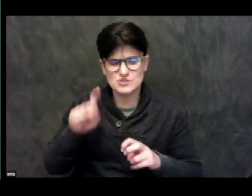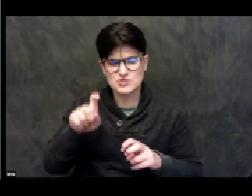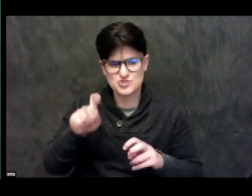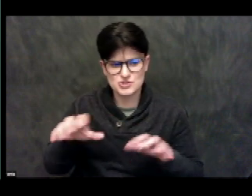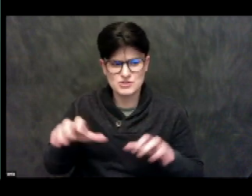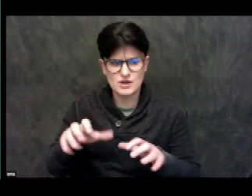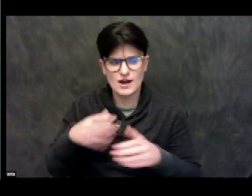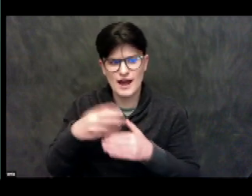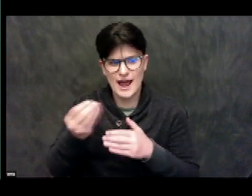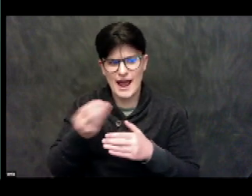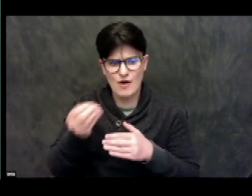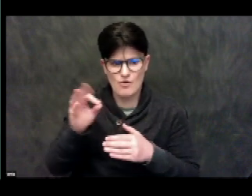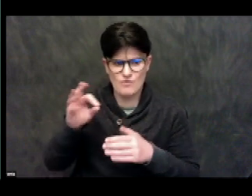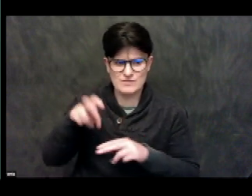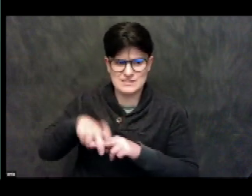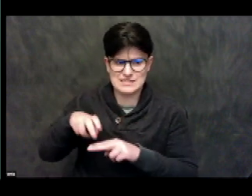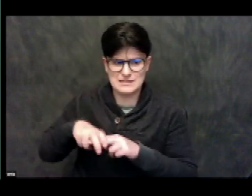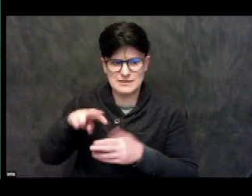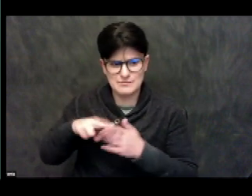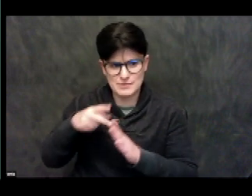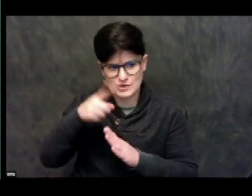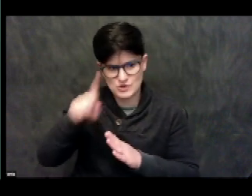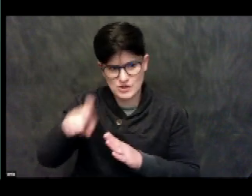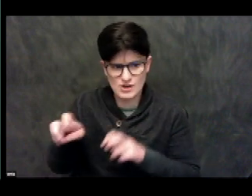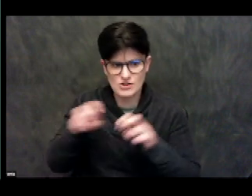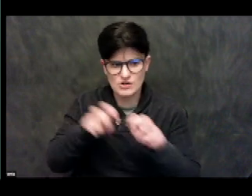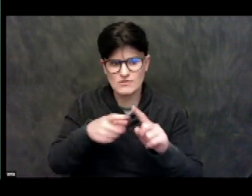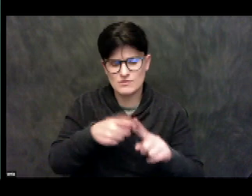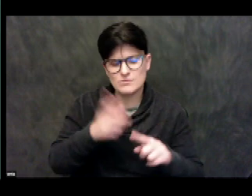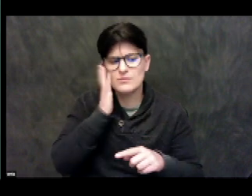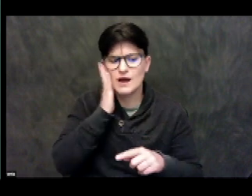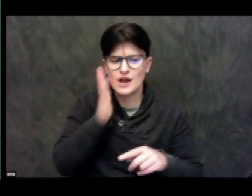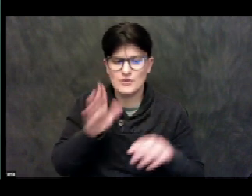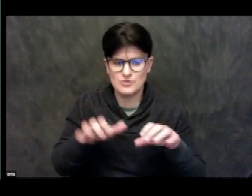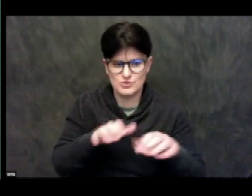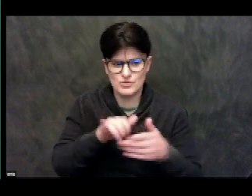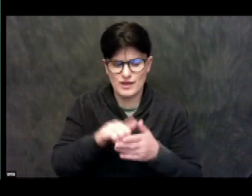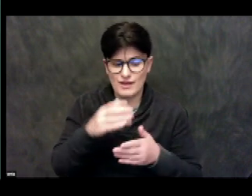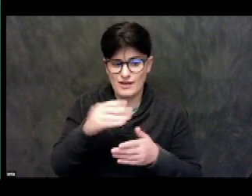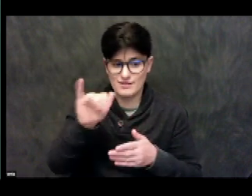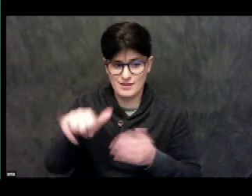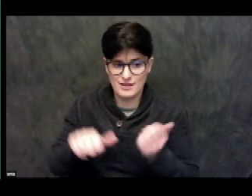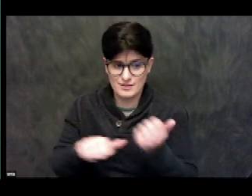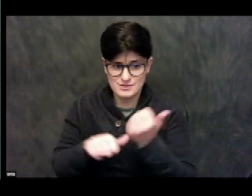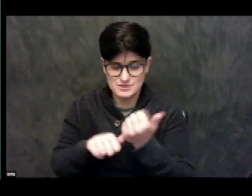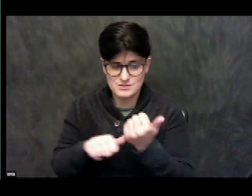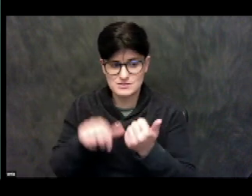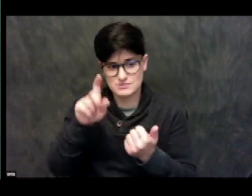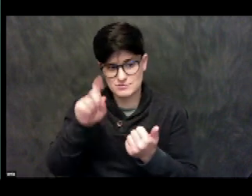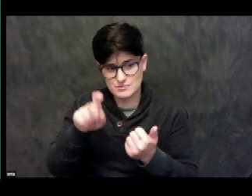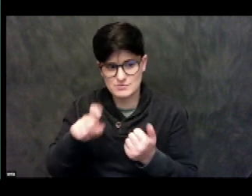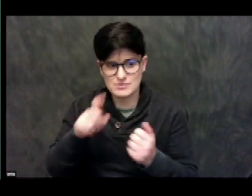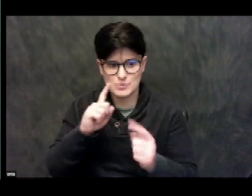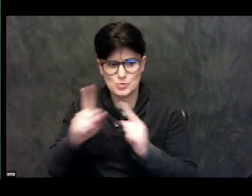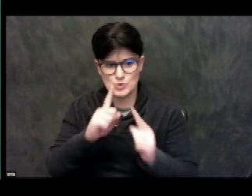able to transfer someone to a bed to be able to do that. That assistance, needing to be a communication with the patient,